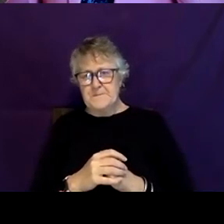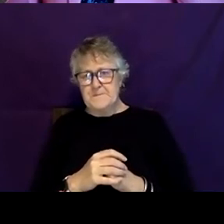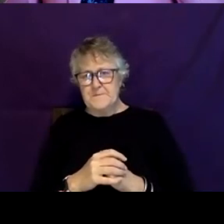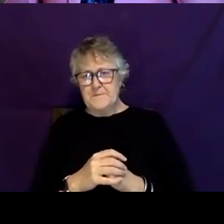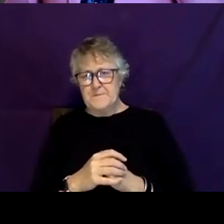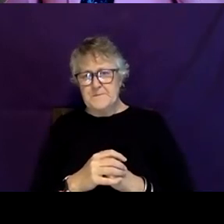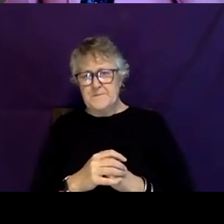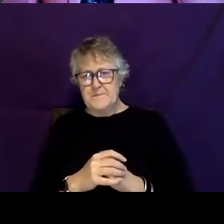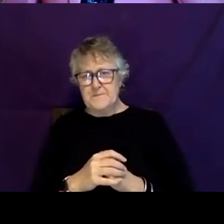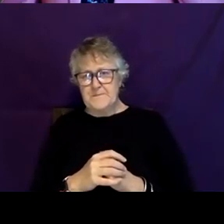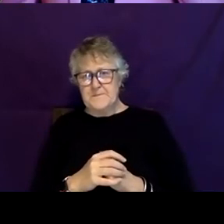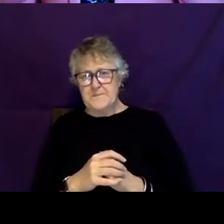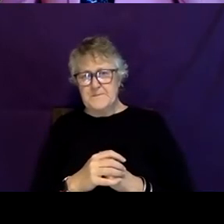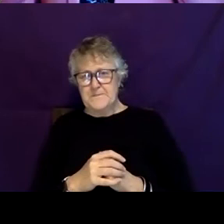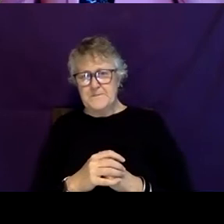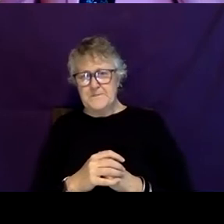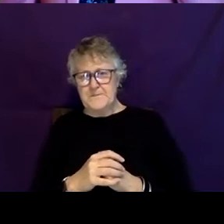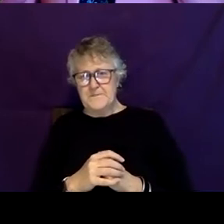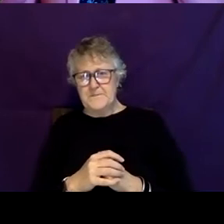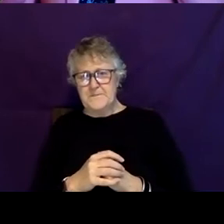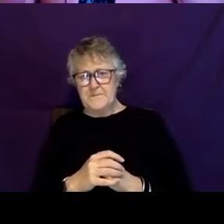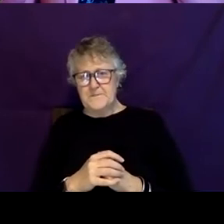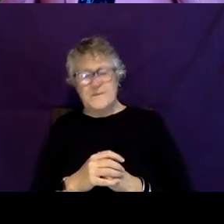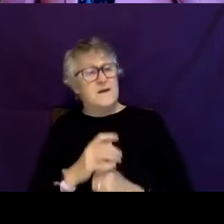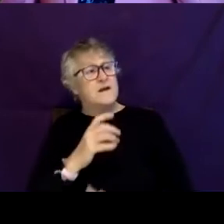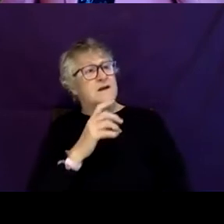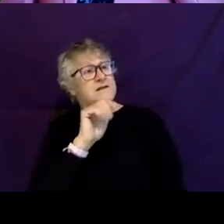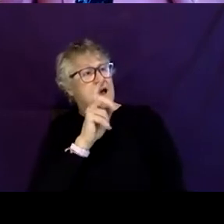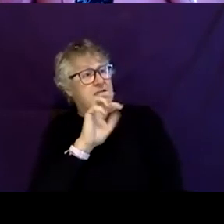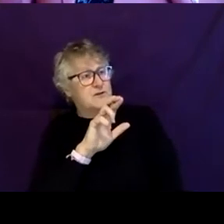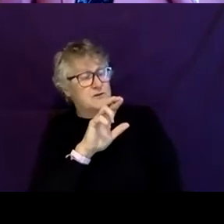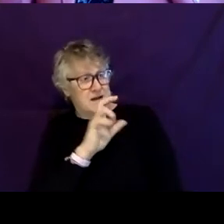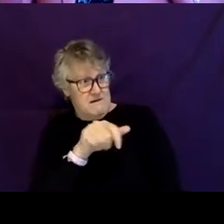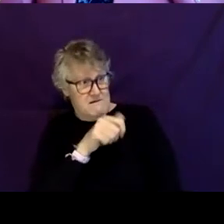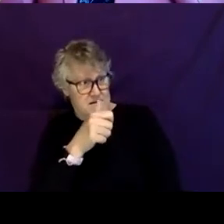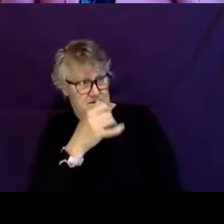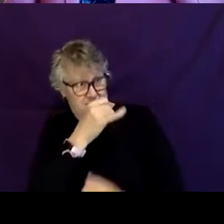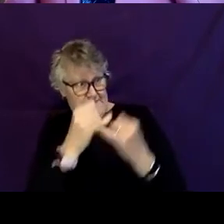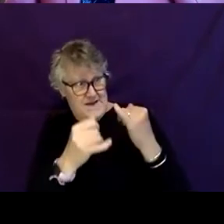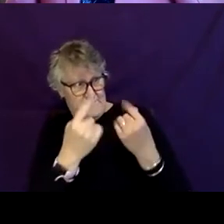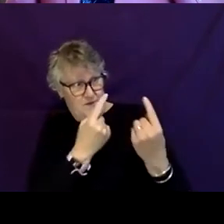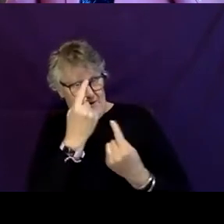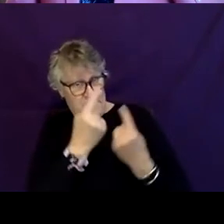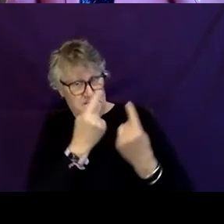Esther: Tyler, do you have any final thoughts?